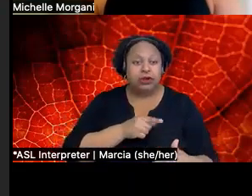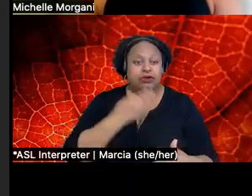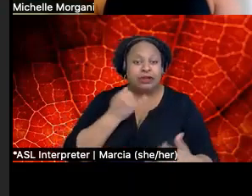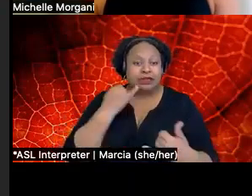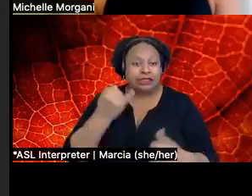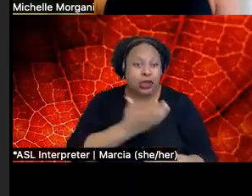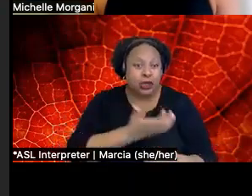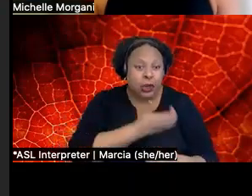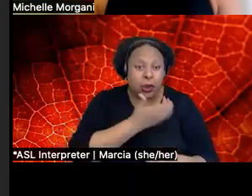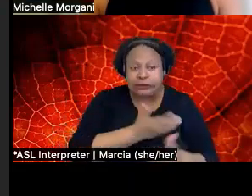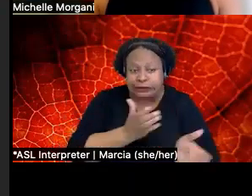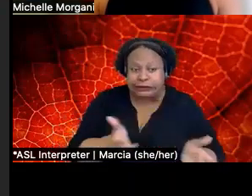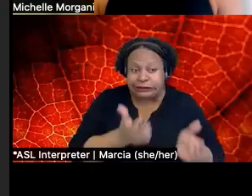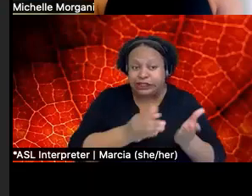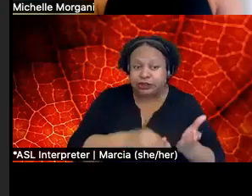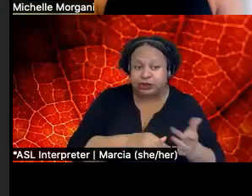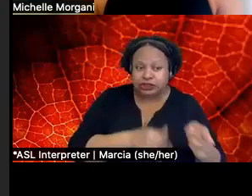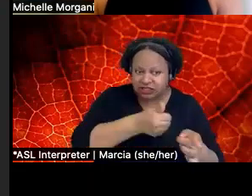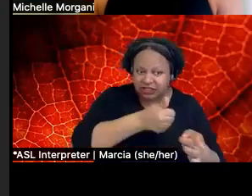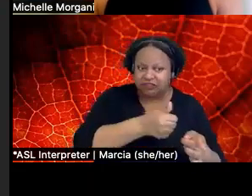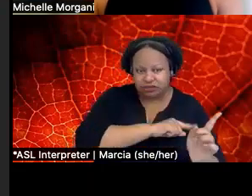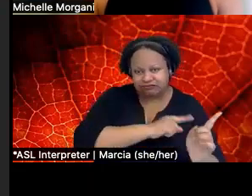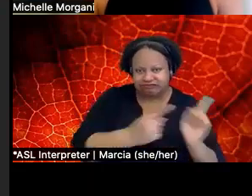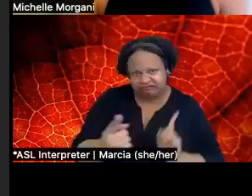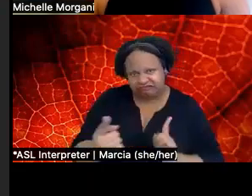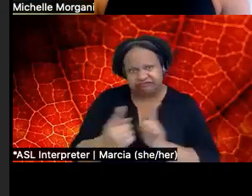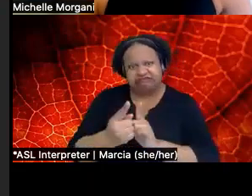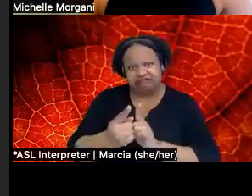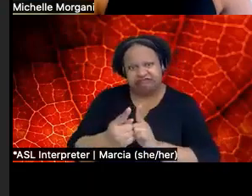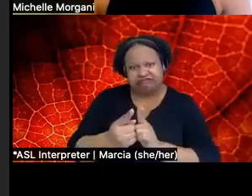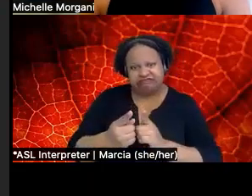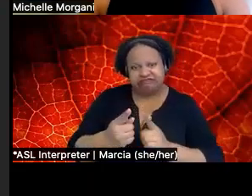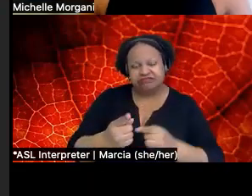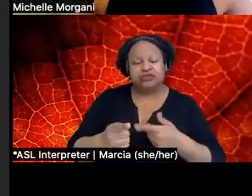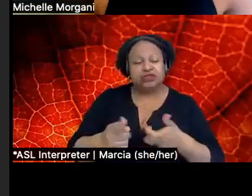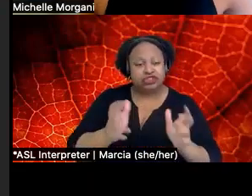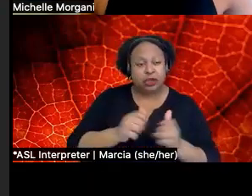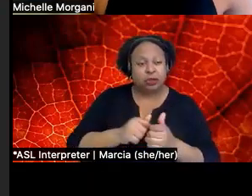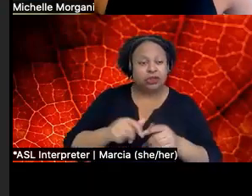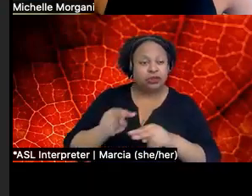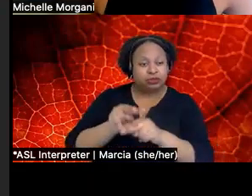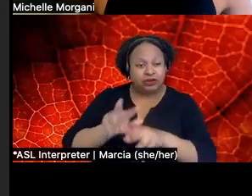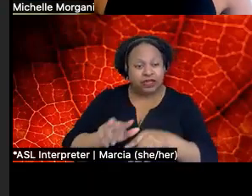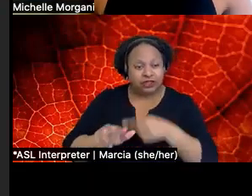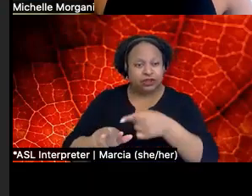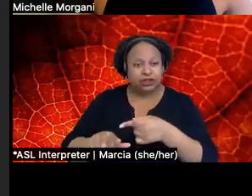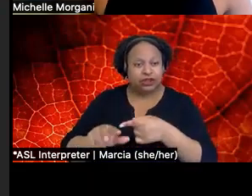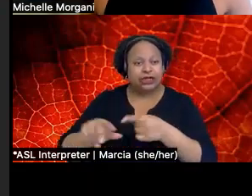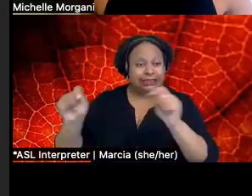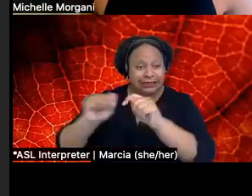they should be talking to their supervisor about the use of this template and consult